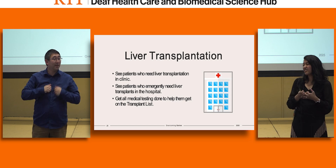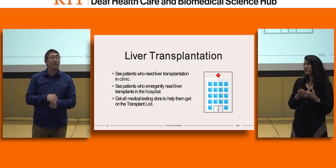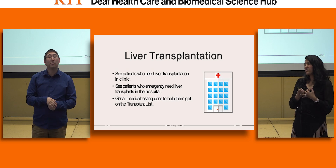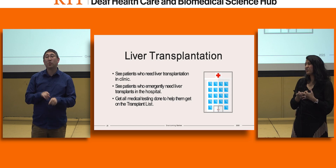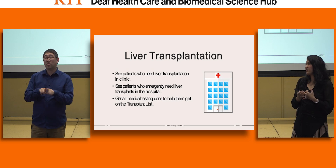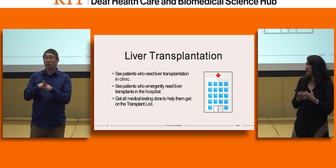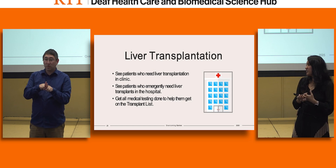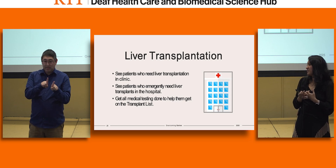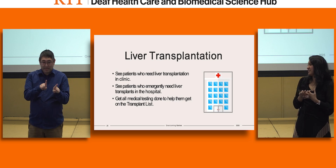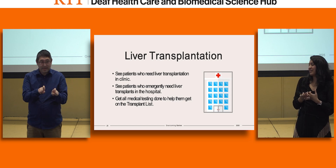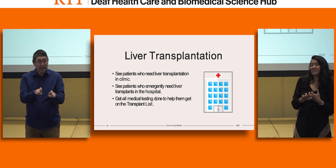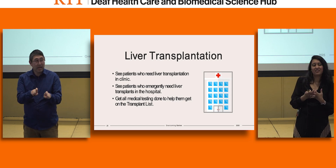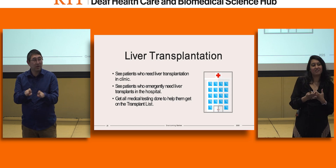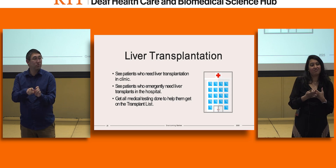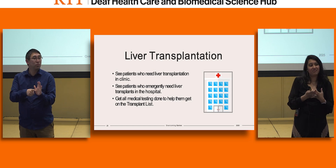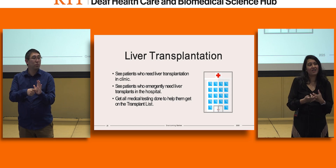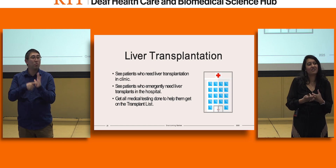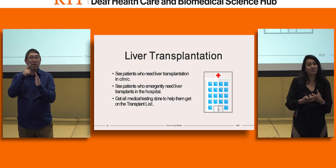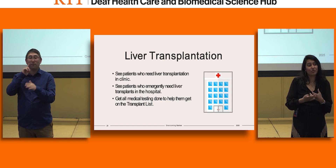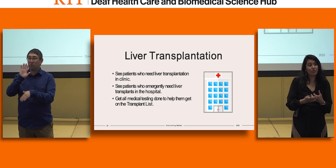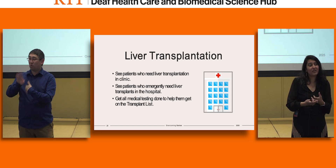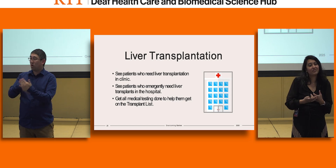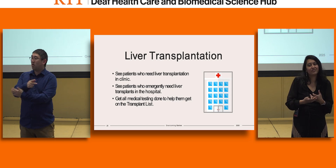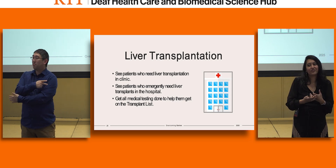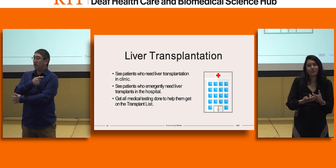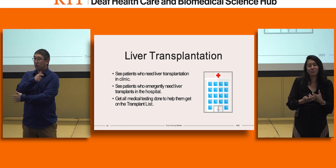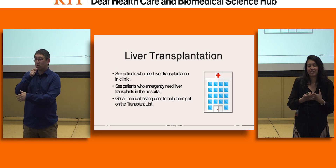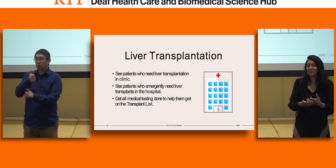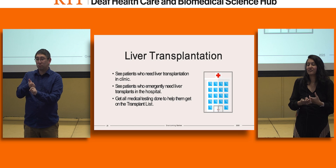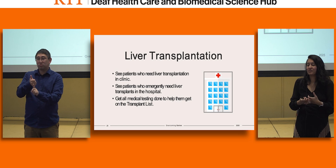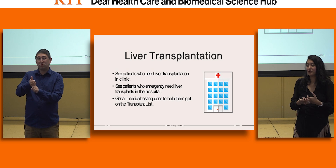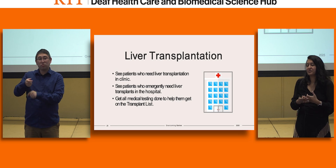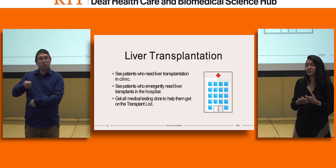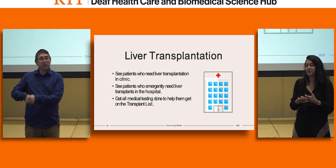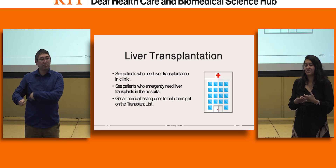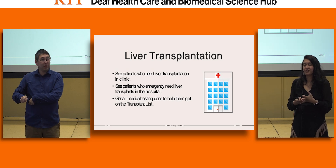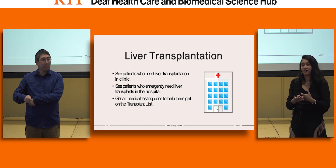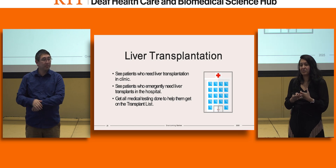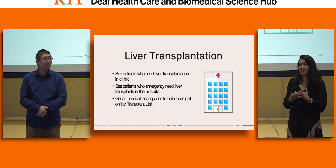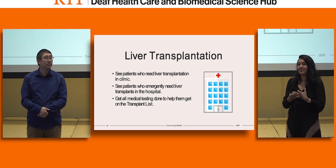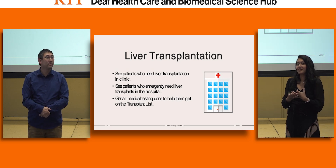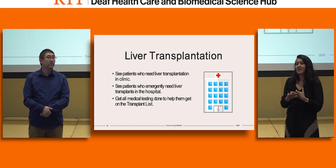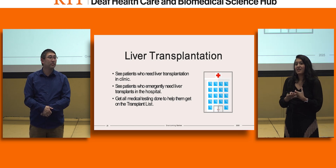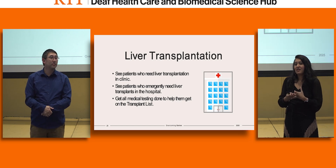through the rigorous testing that is required for patients who are undergoing transplant.